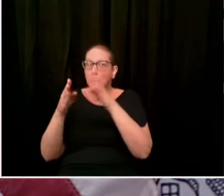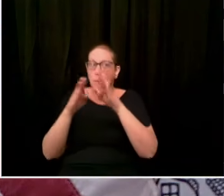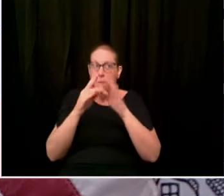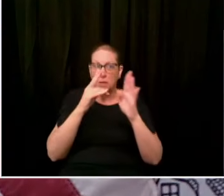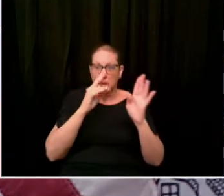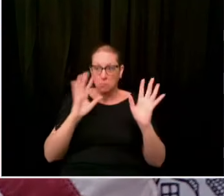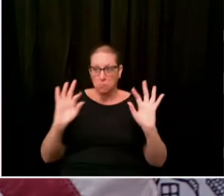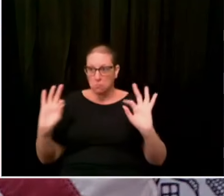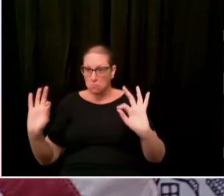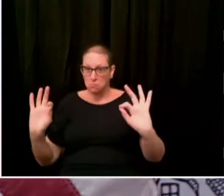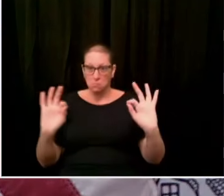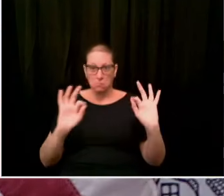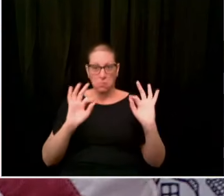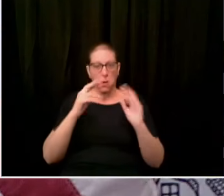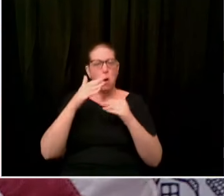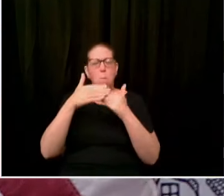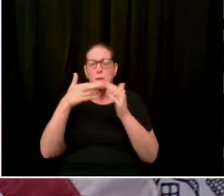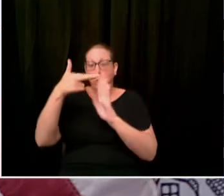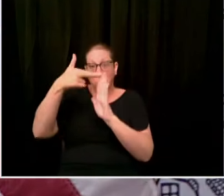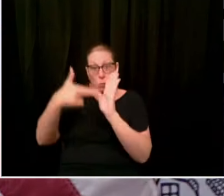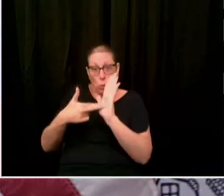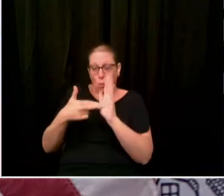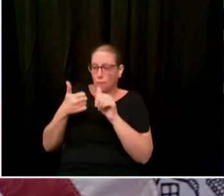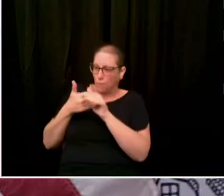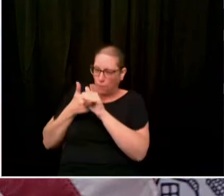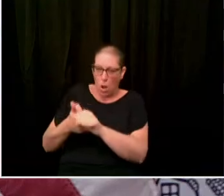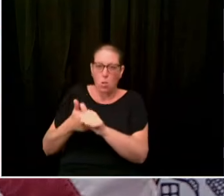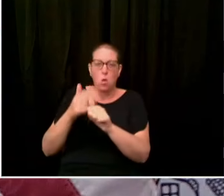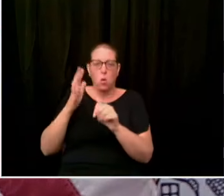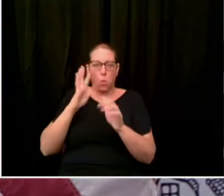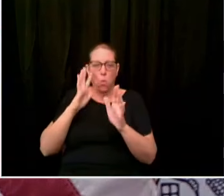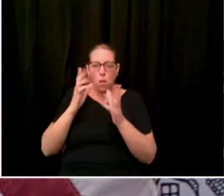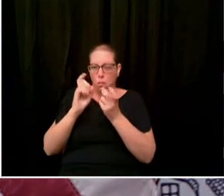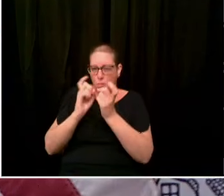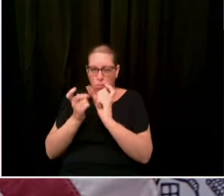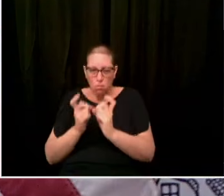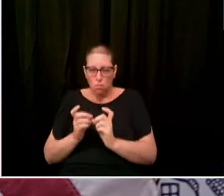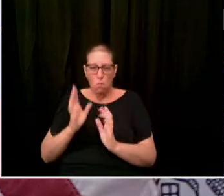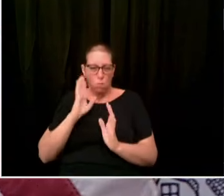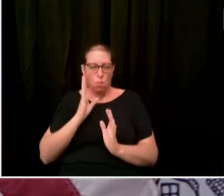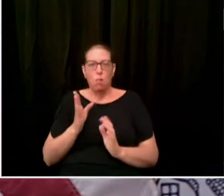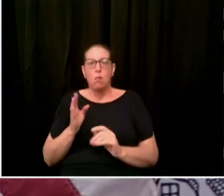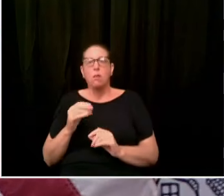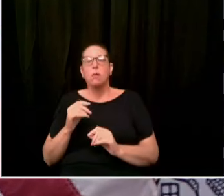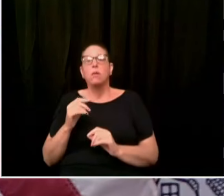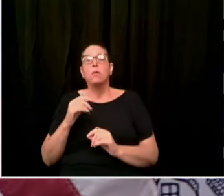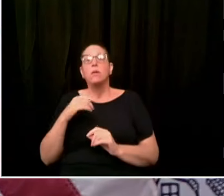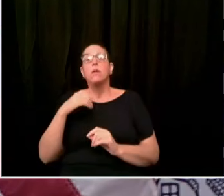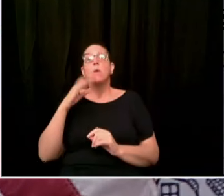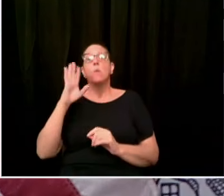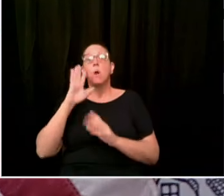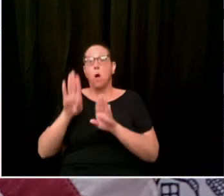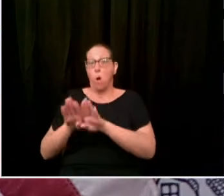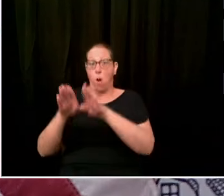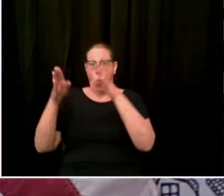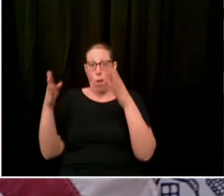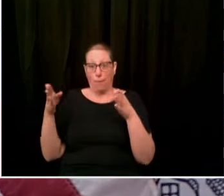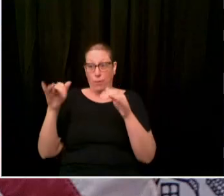READY. THERE'S NO GUARANTEE WE GET TO THAT POINT UNTIL THE INDICATORS SHOW US FACTUALLY IT'S